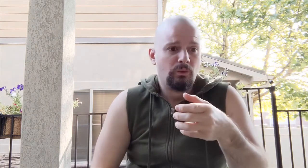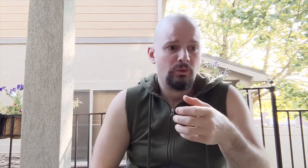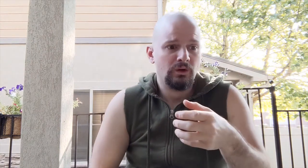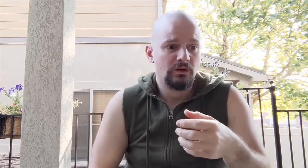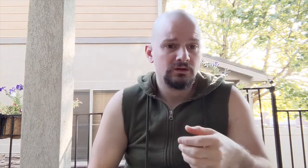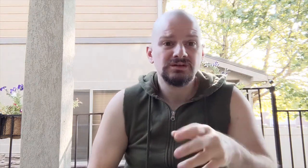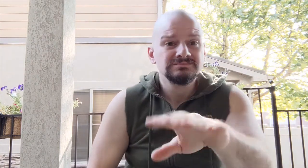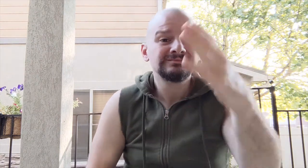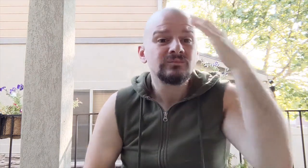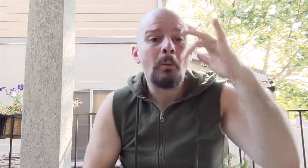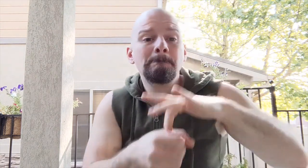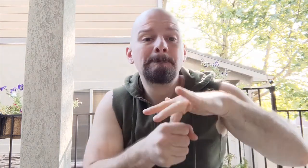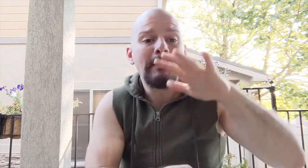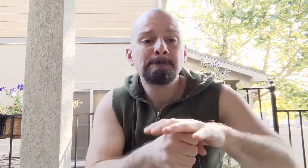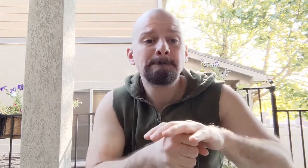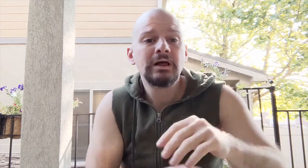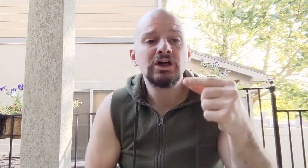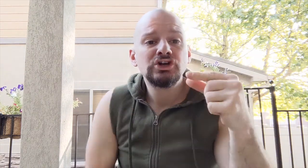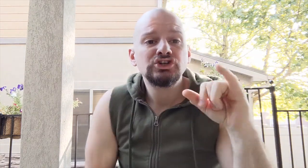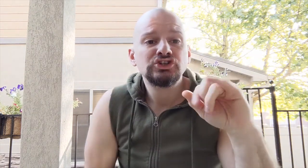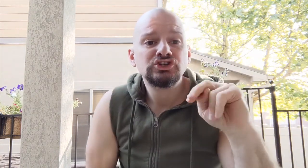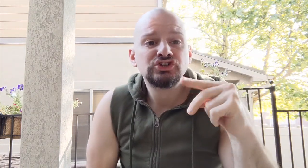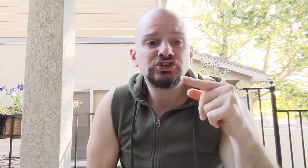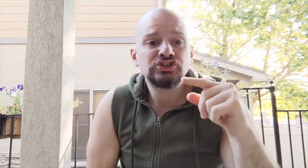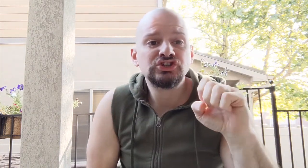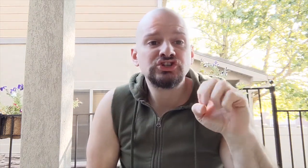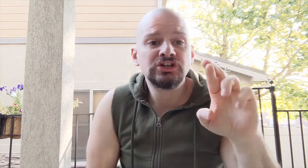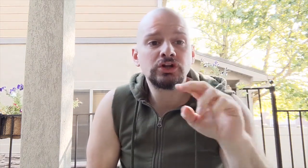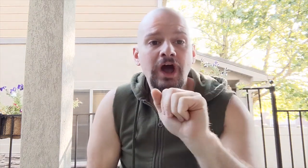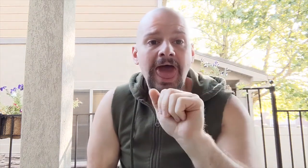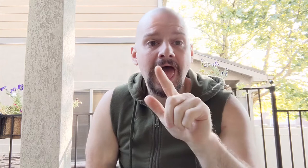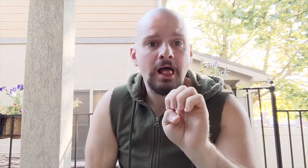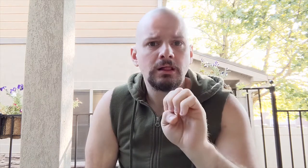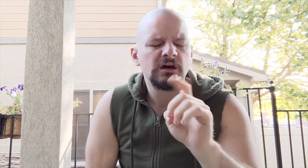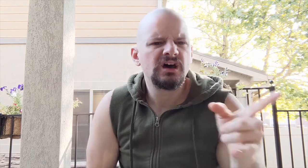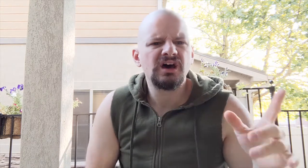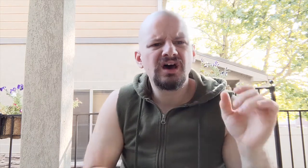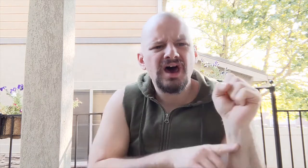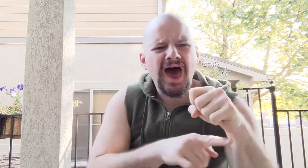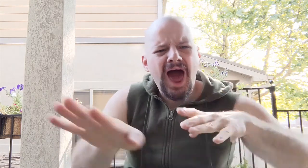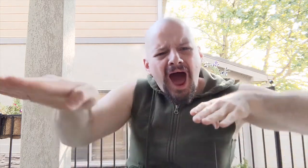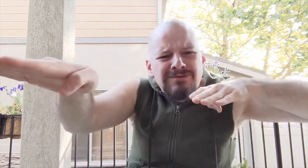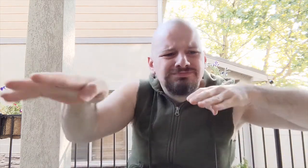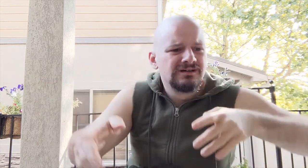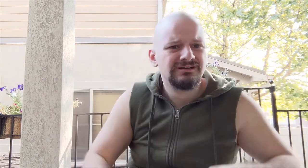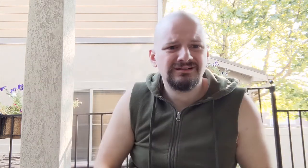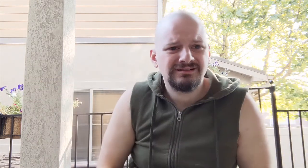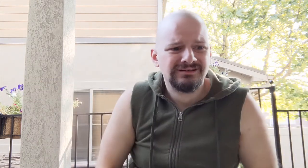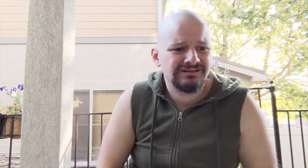You know a pop, ginger ale... The beer beats the soft drink so much!